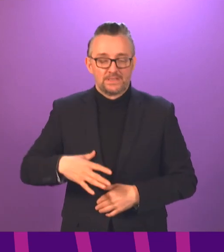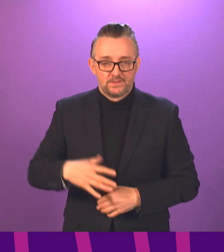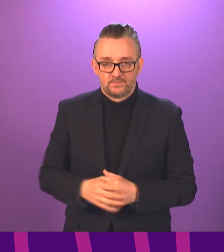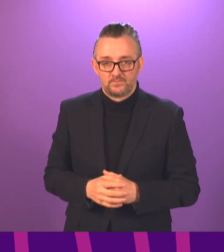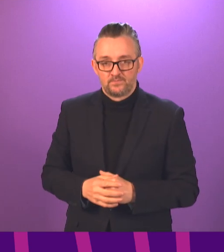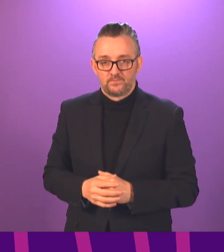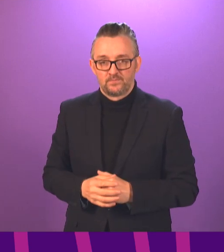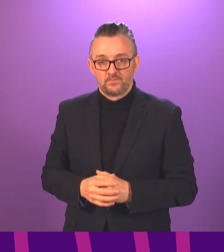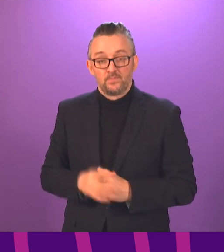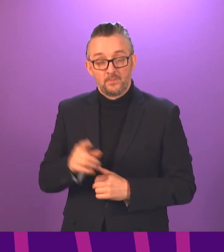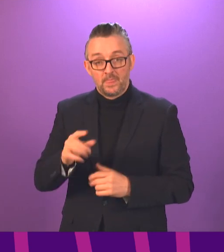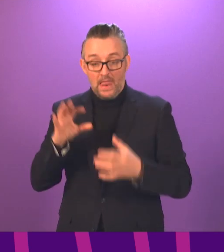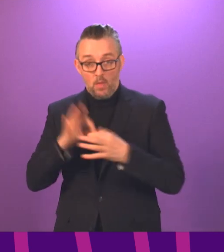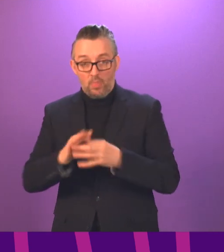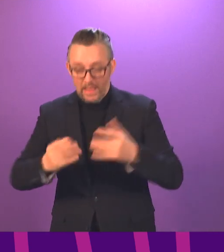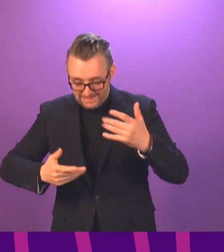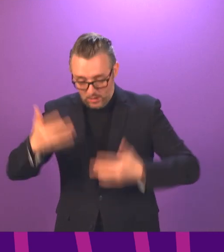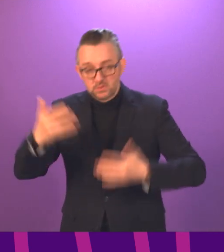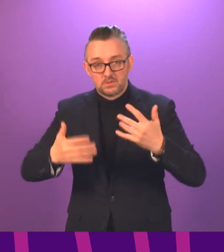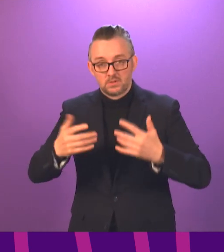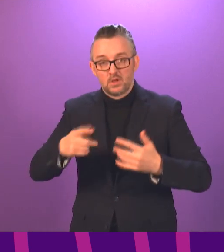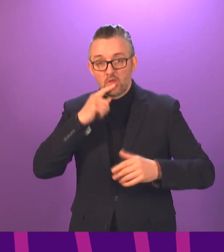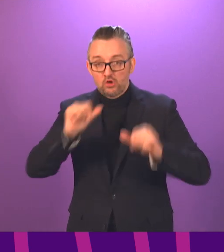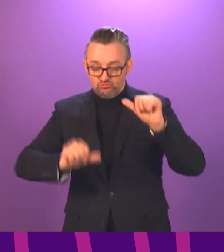In relation to the count, it seems inevitable that the results of the election